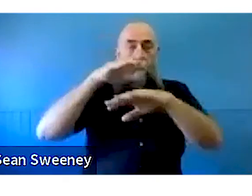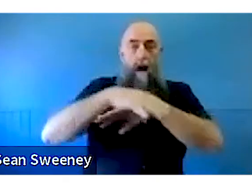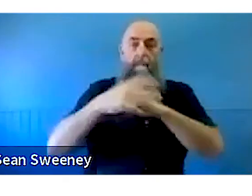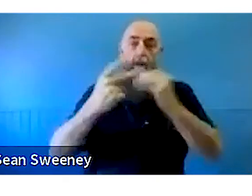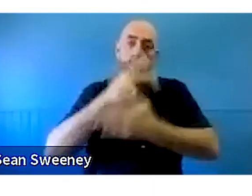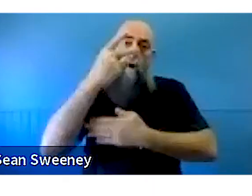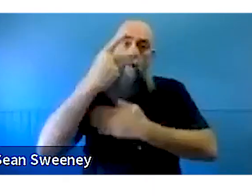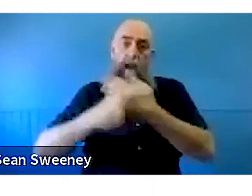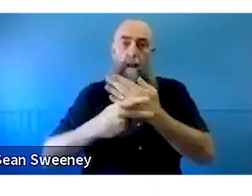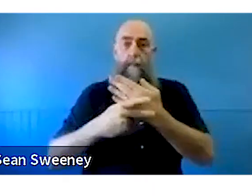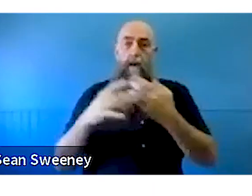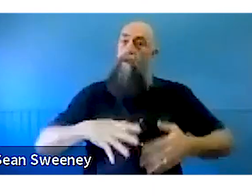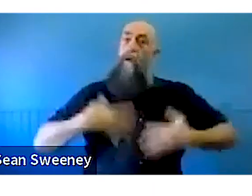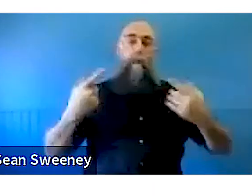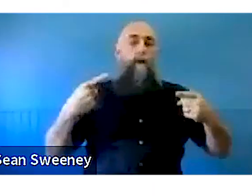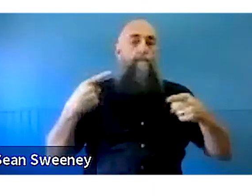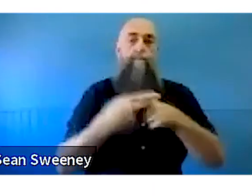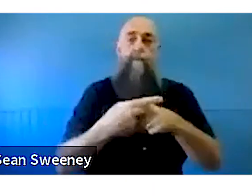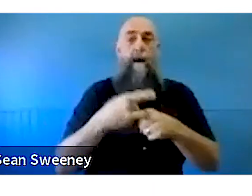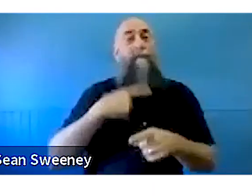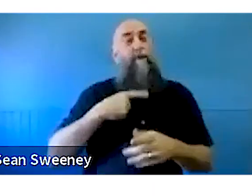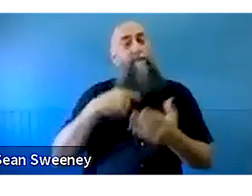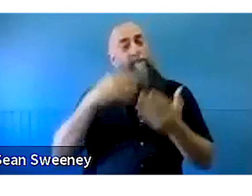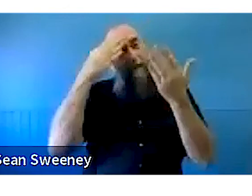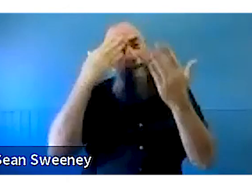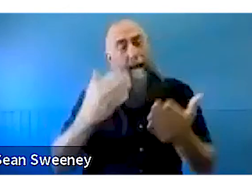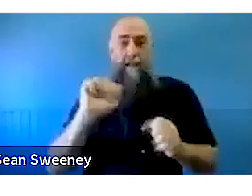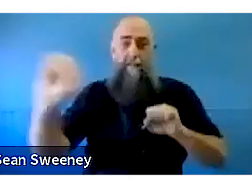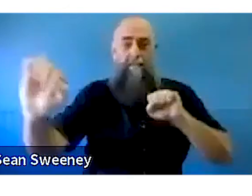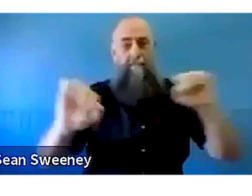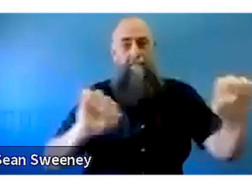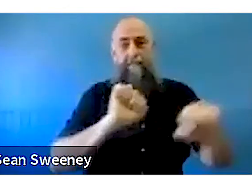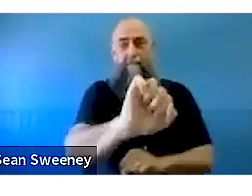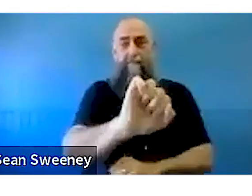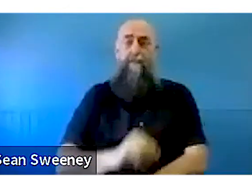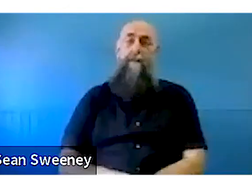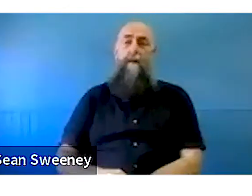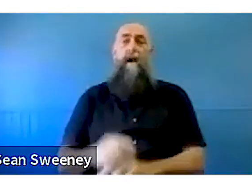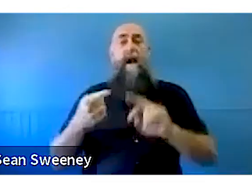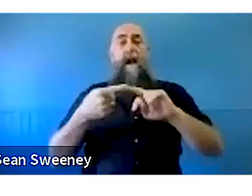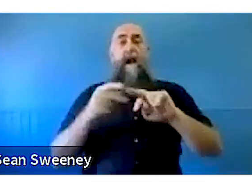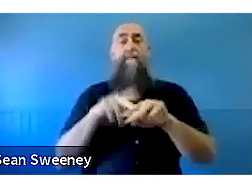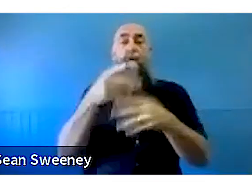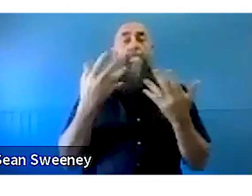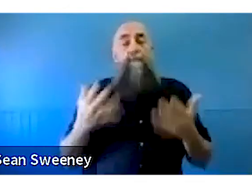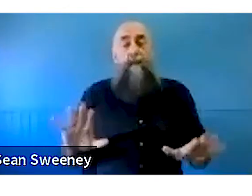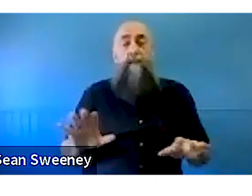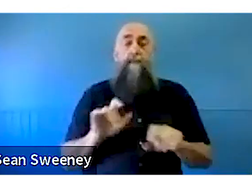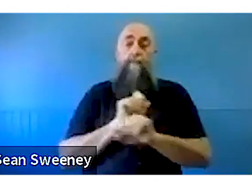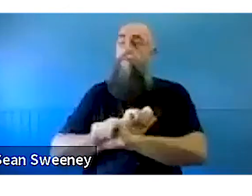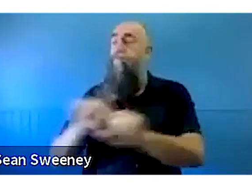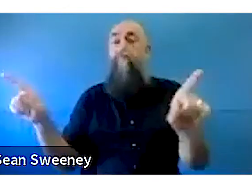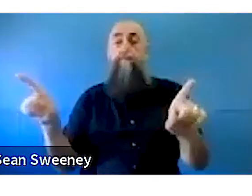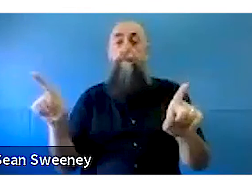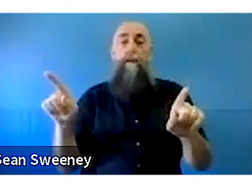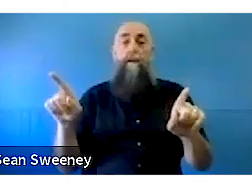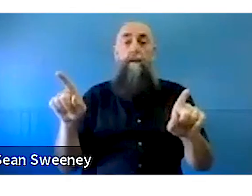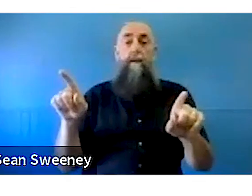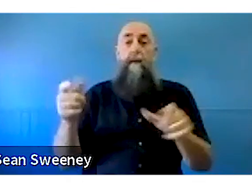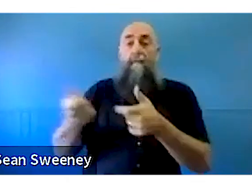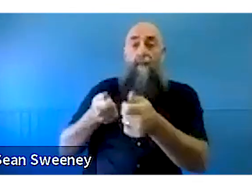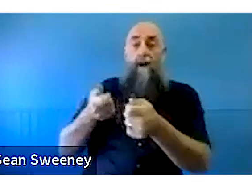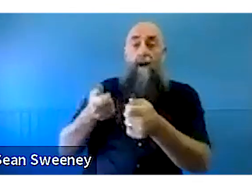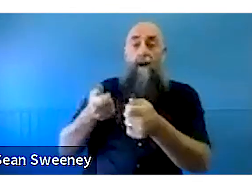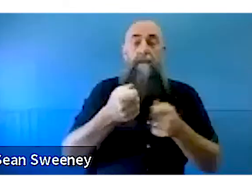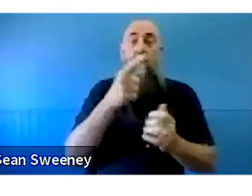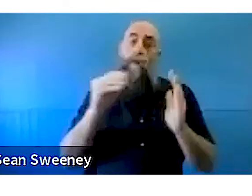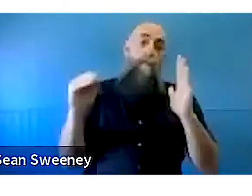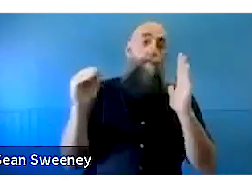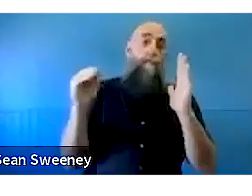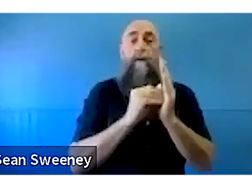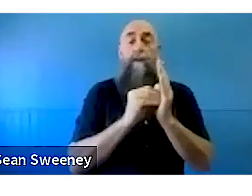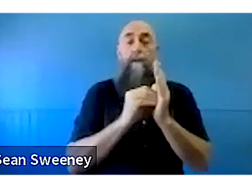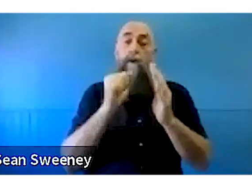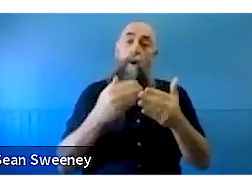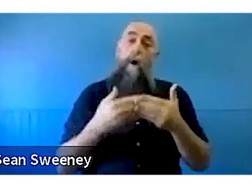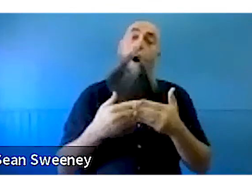If you send out an invitation and put your opening on the day of the